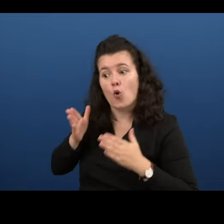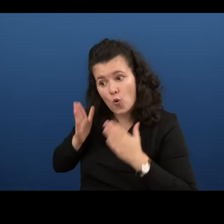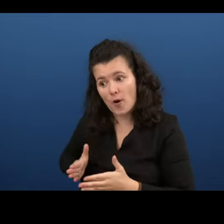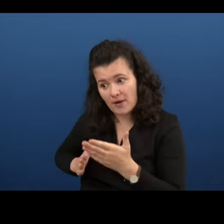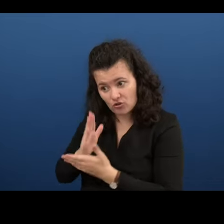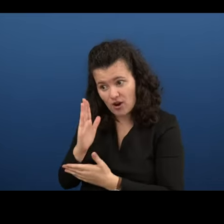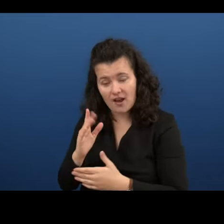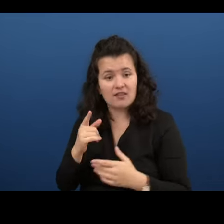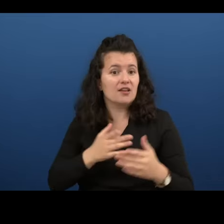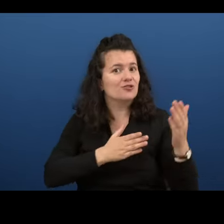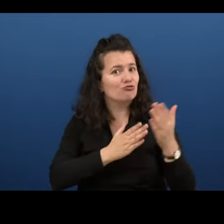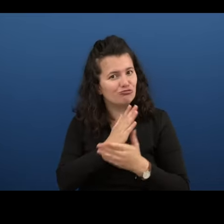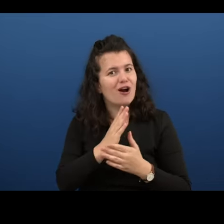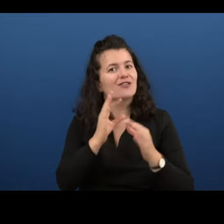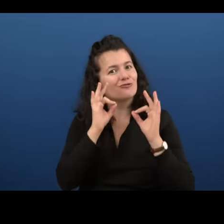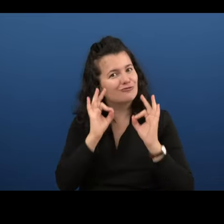12:01:06 And we also believe in not leaving anyone behind.